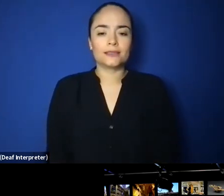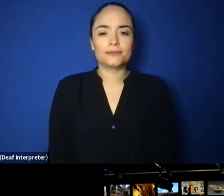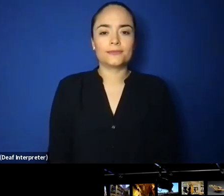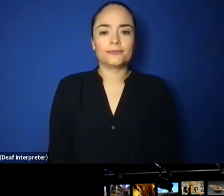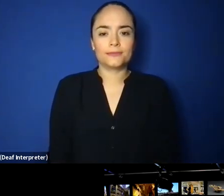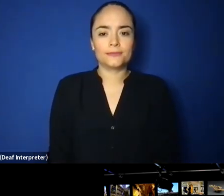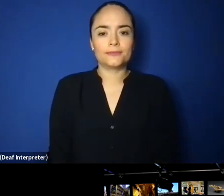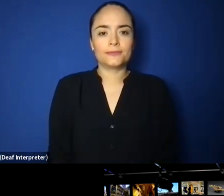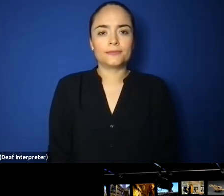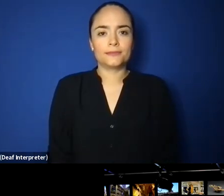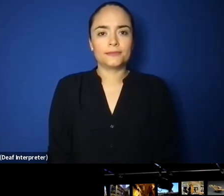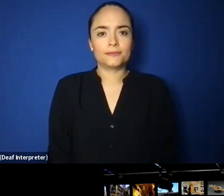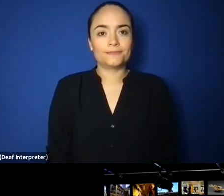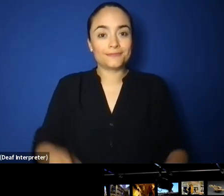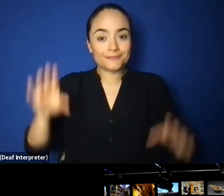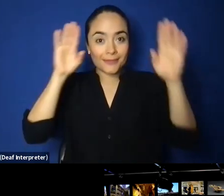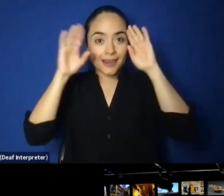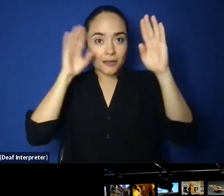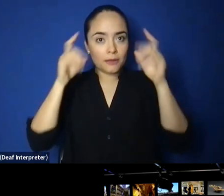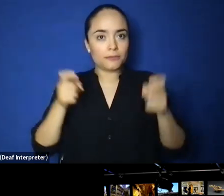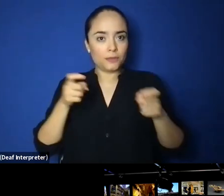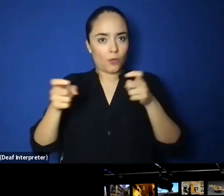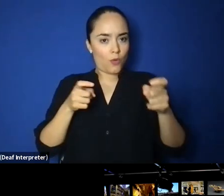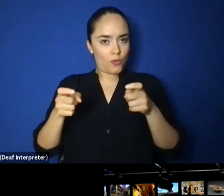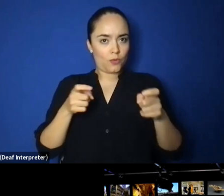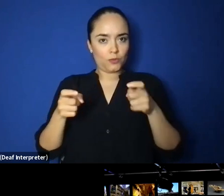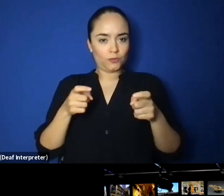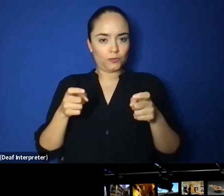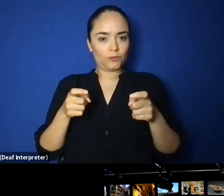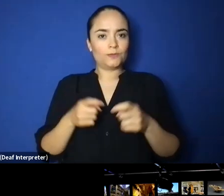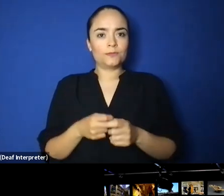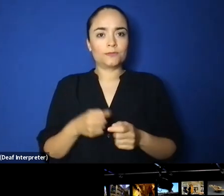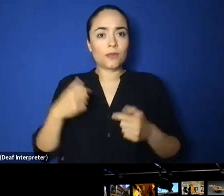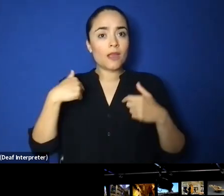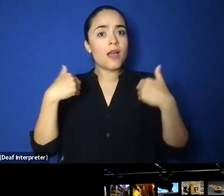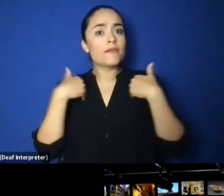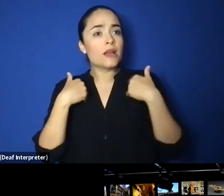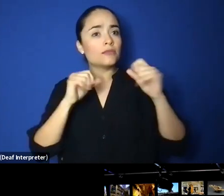from my end and, I have a monitor that is viewing as an audience, so I can see all three